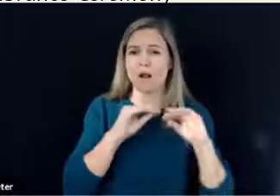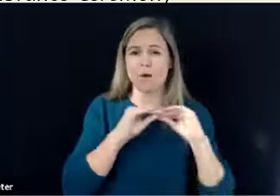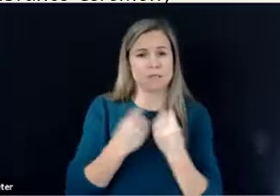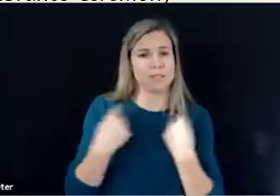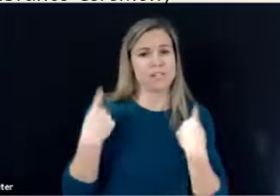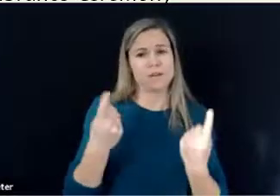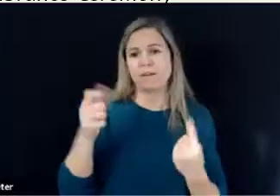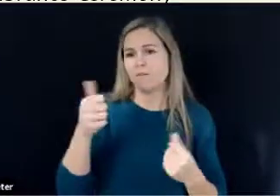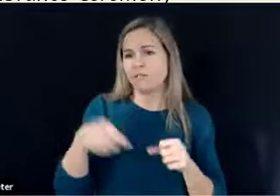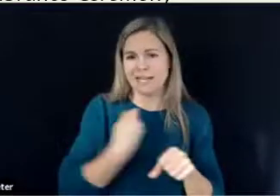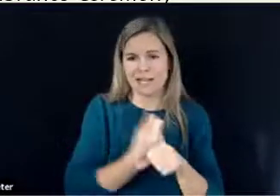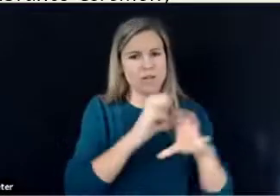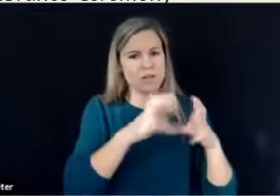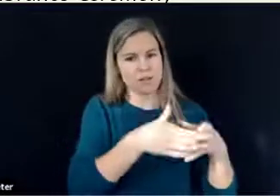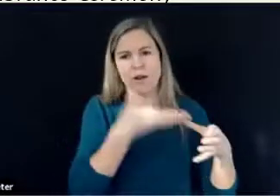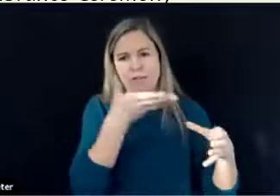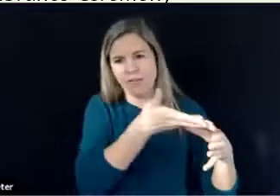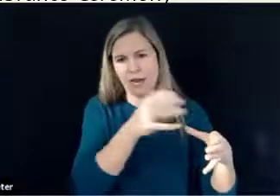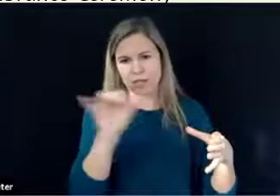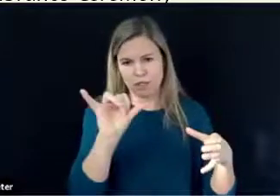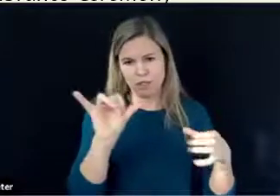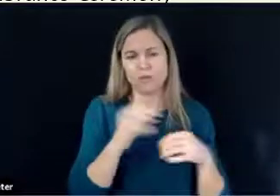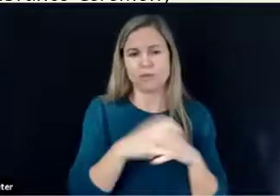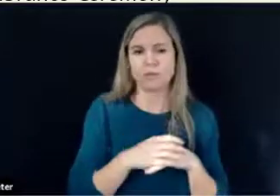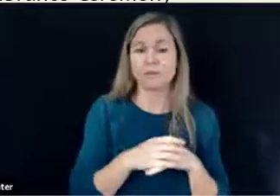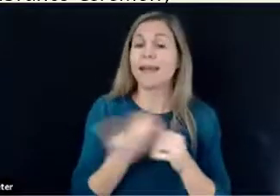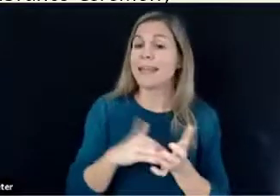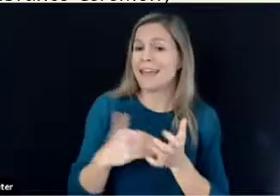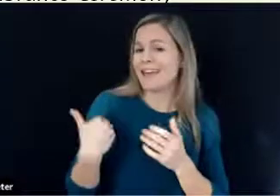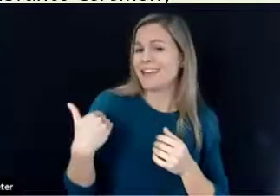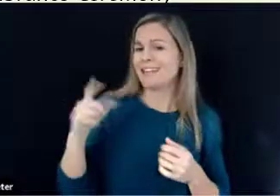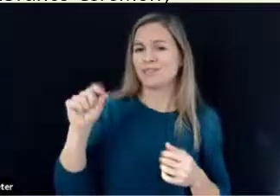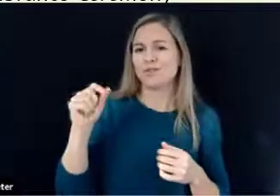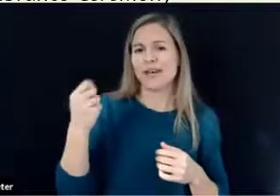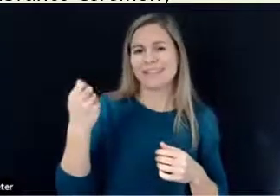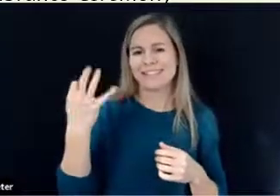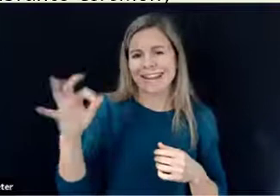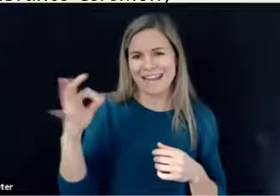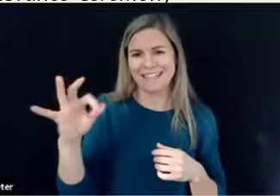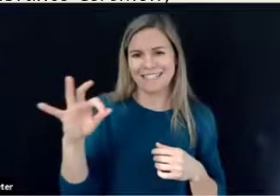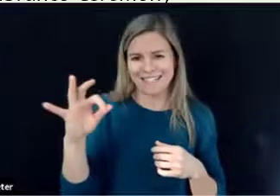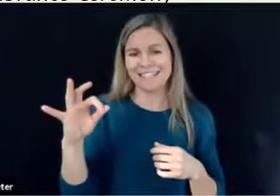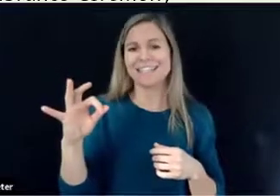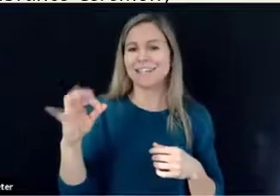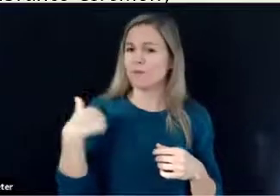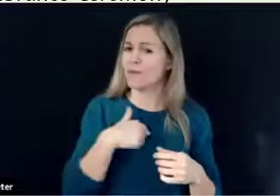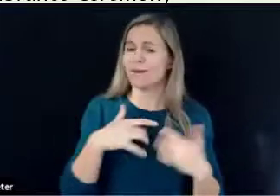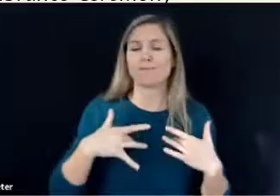we were really excited to welcome a wide variety of professionals.